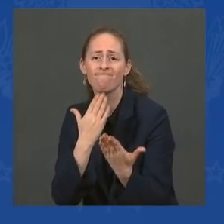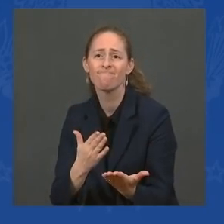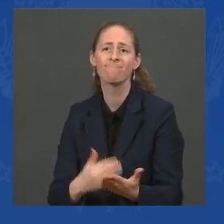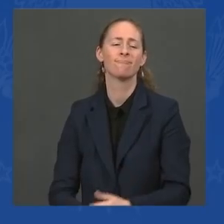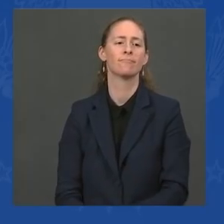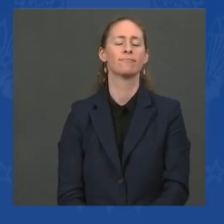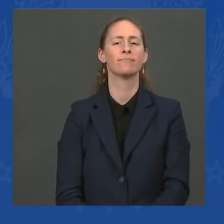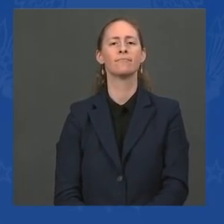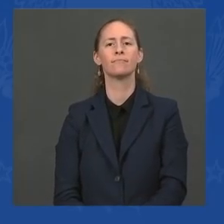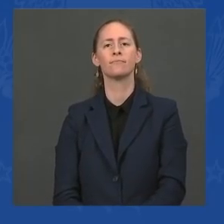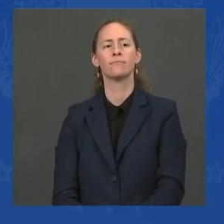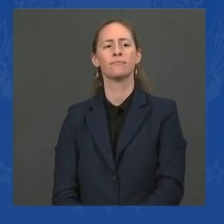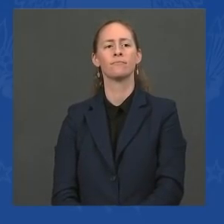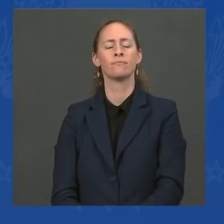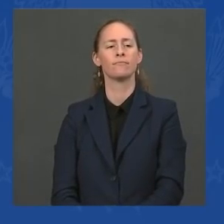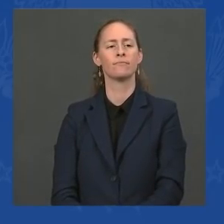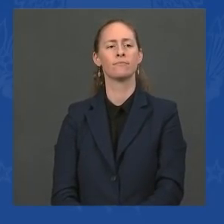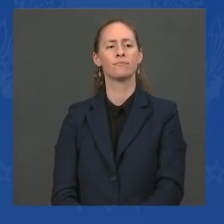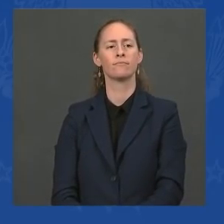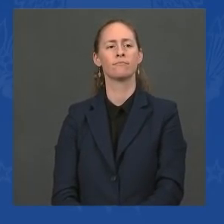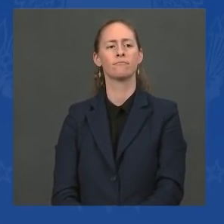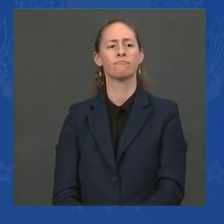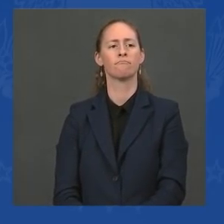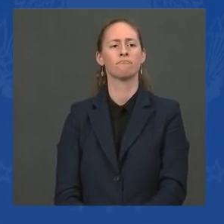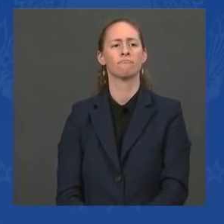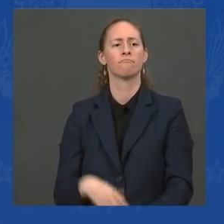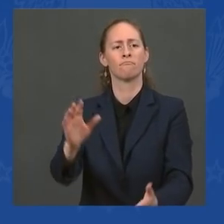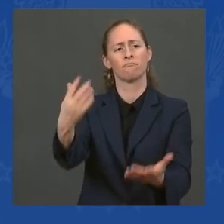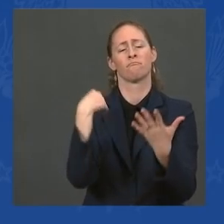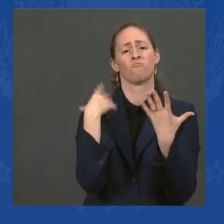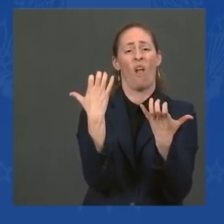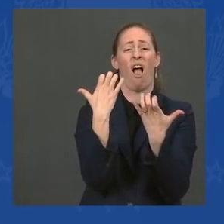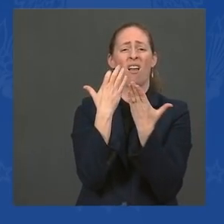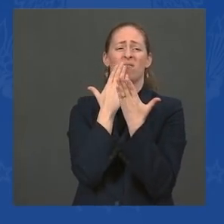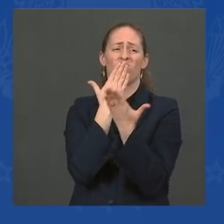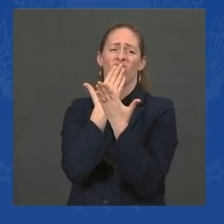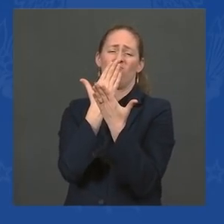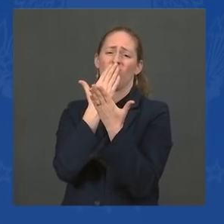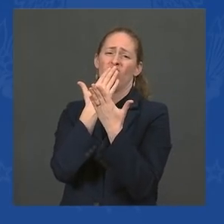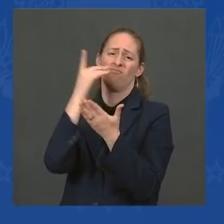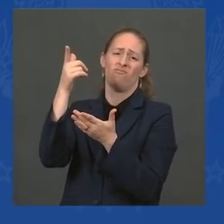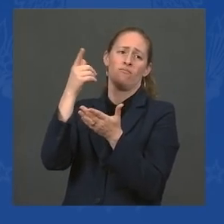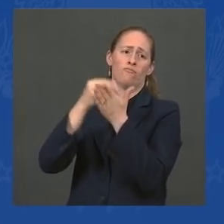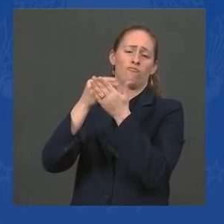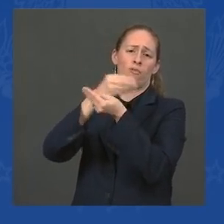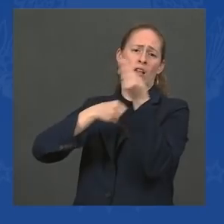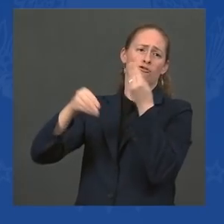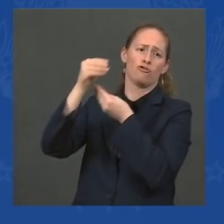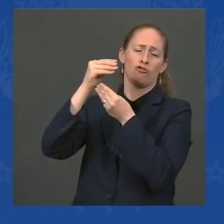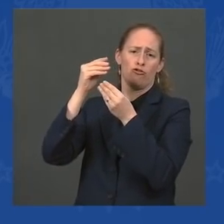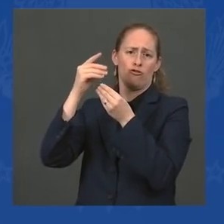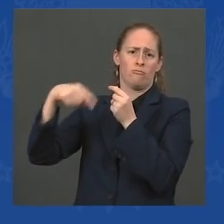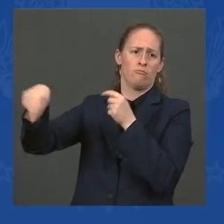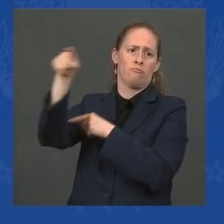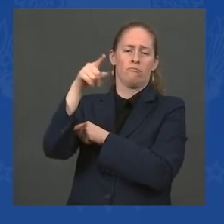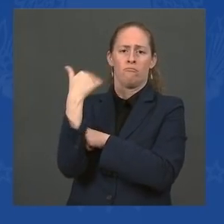your great Treasury Secretary, who is an expert on this, for comments on what she thinks the ramifications are